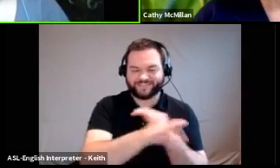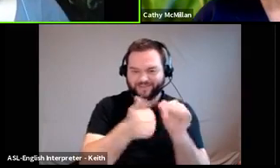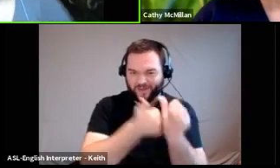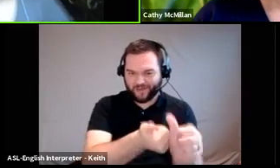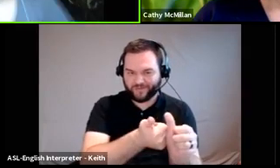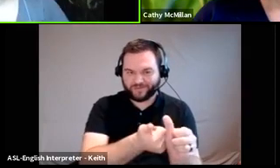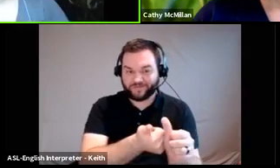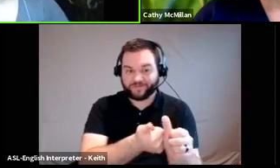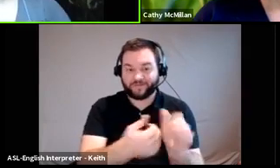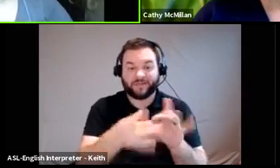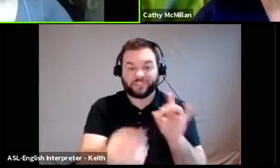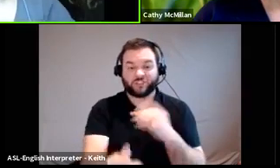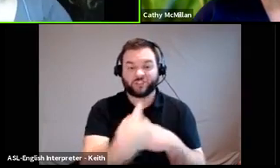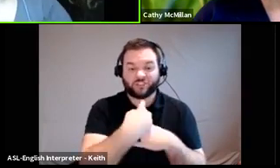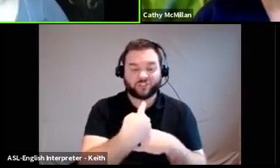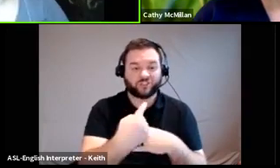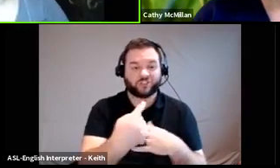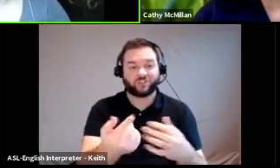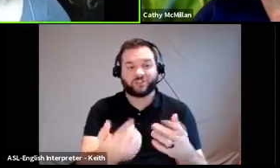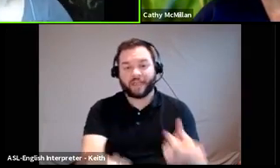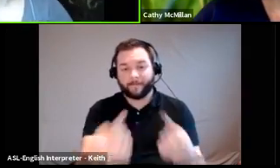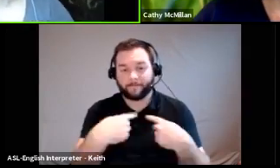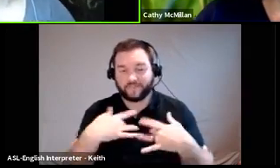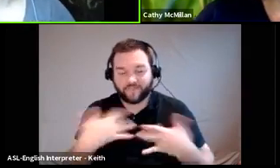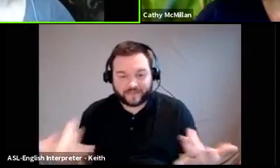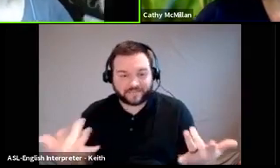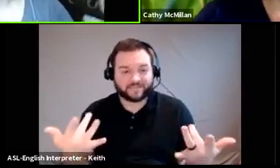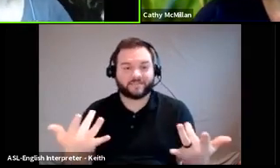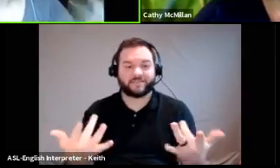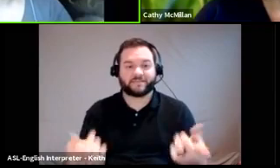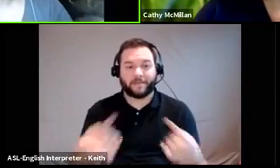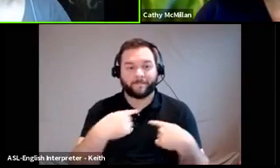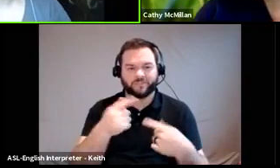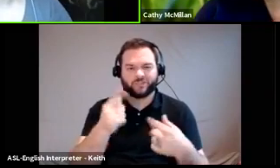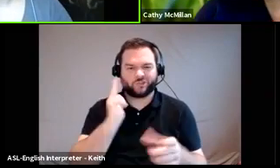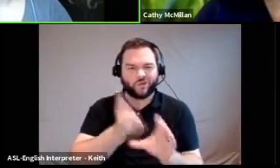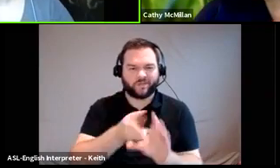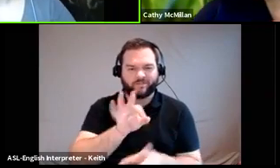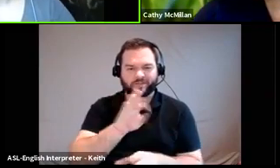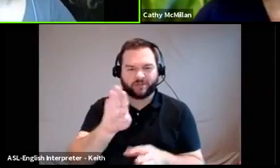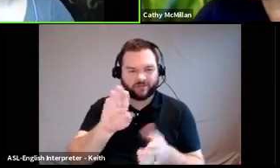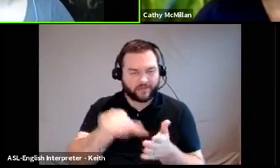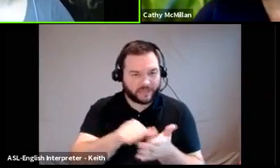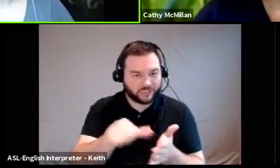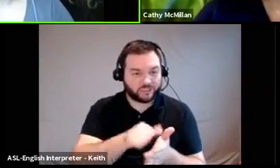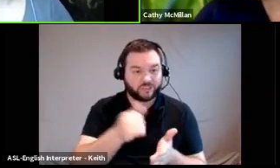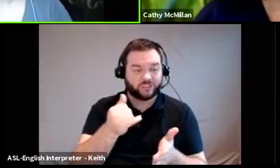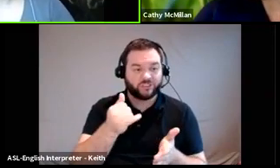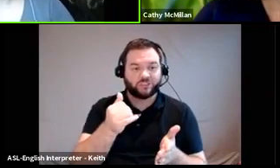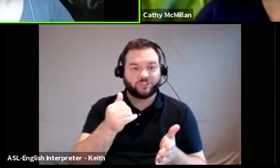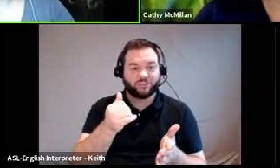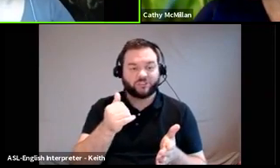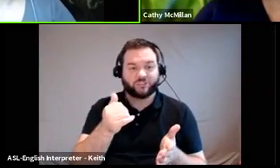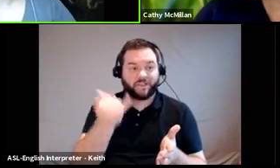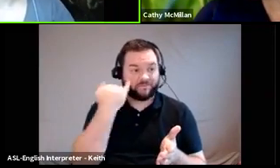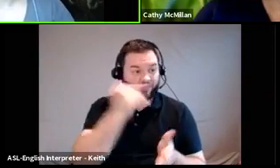course. You know, messages or. come to come to our private Facebook r come to our private Facebook page. If you're a family in